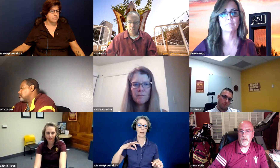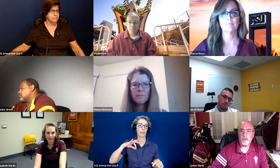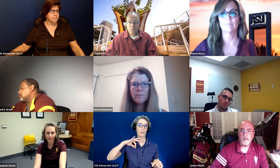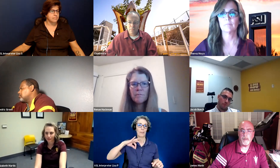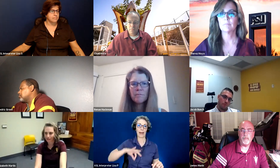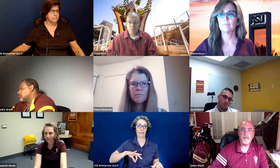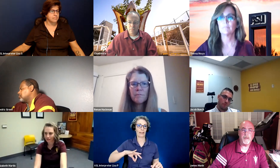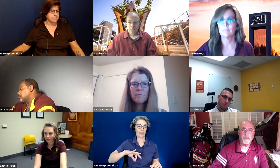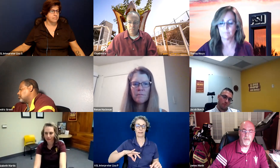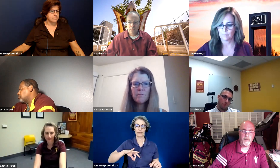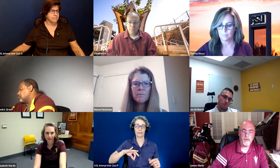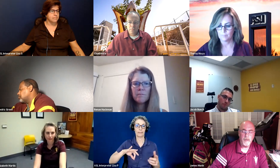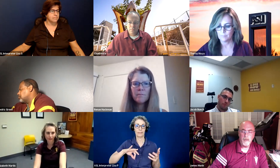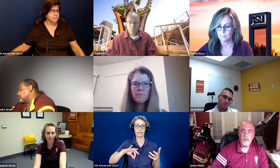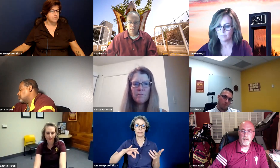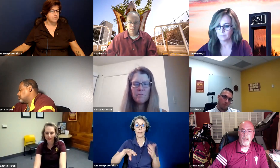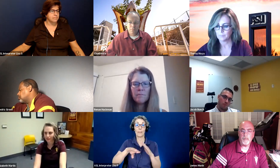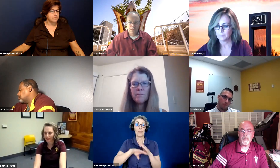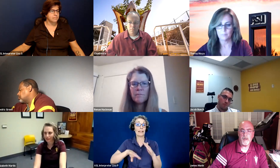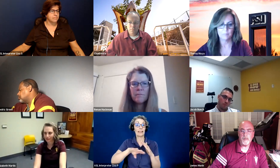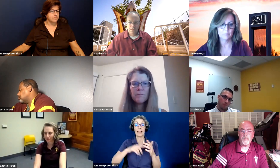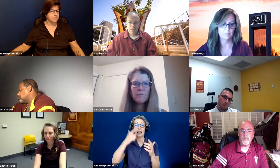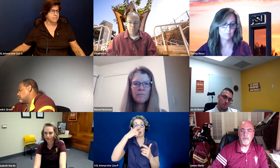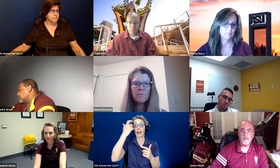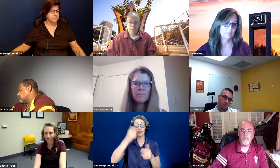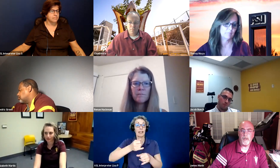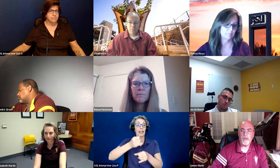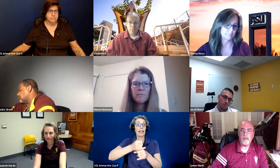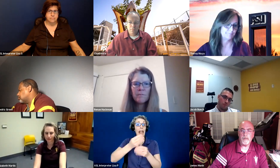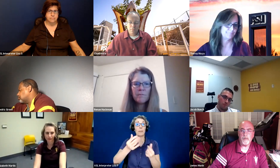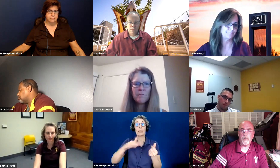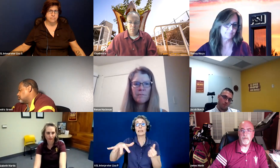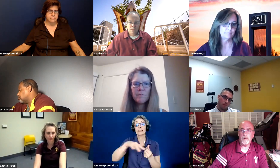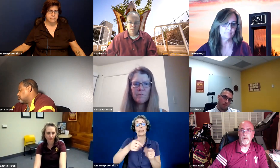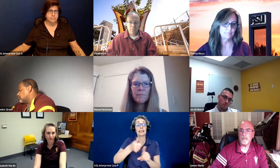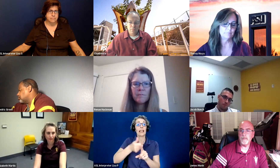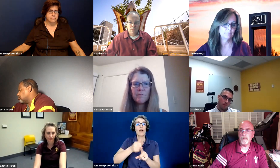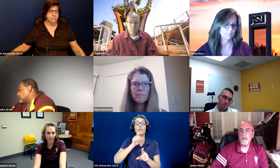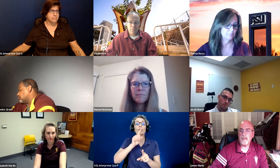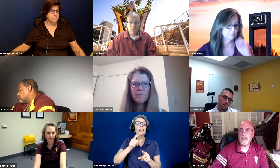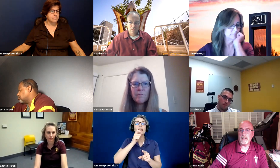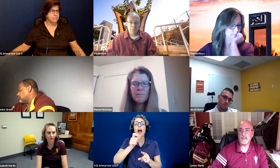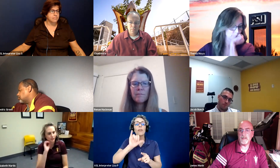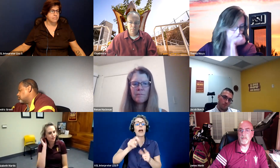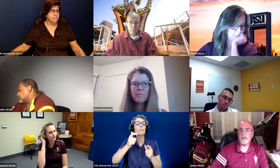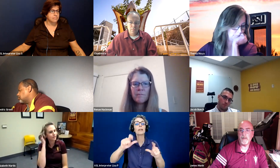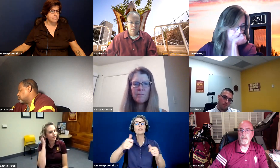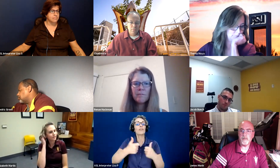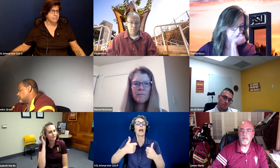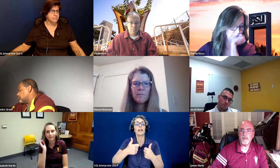you know, basically because the campus itself is rather benign as far as inaccessible elevations